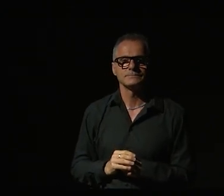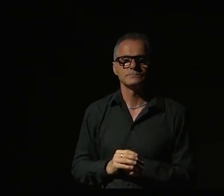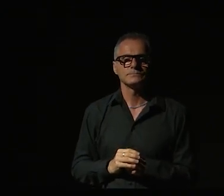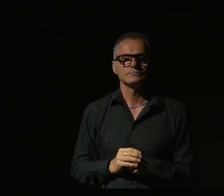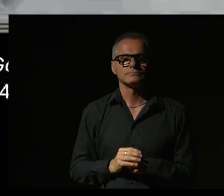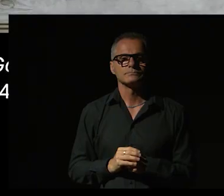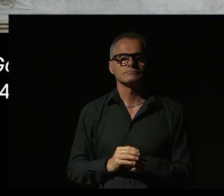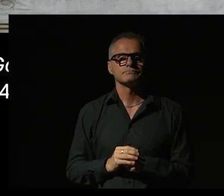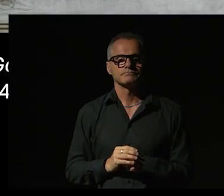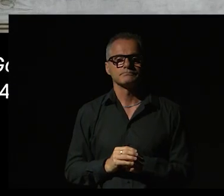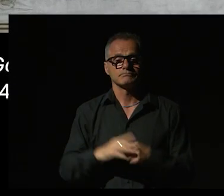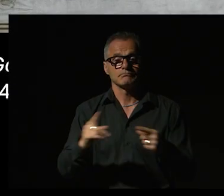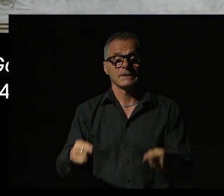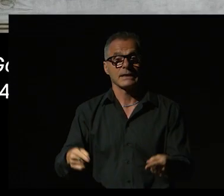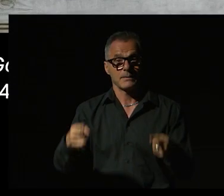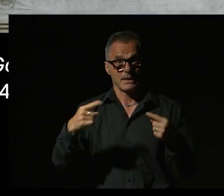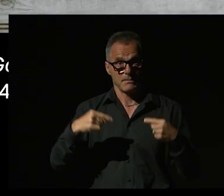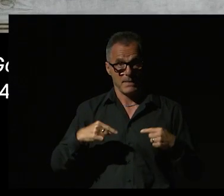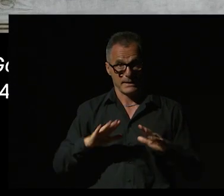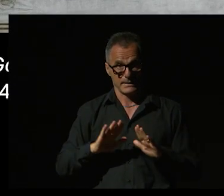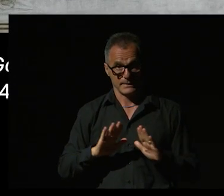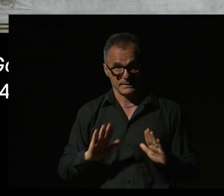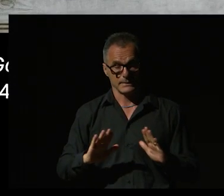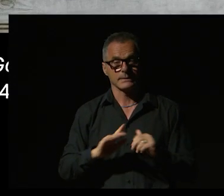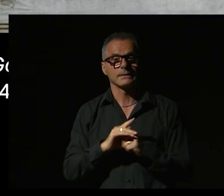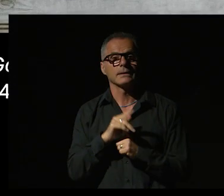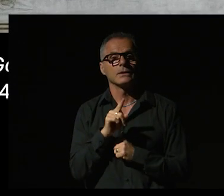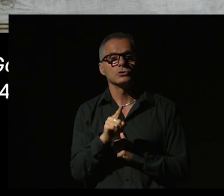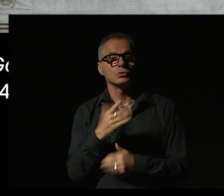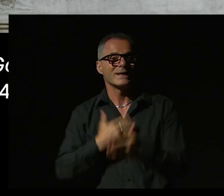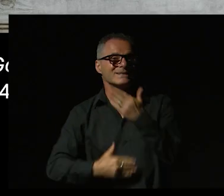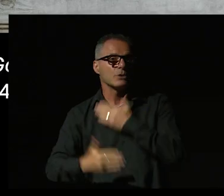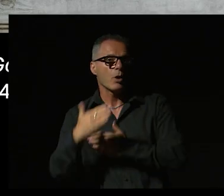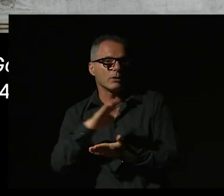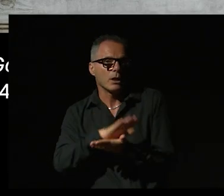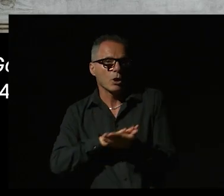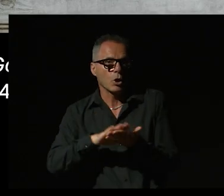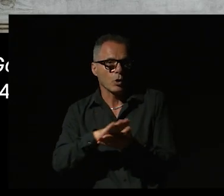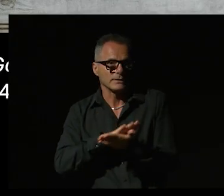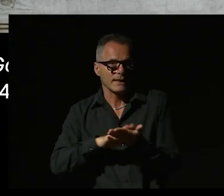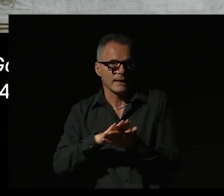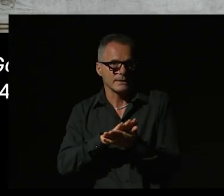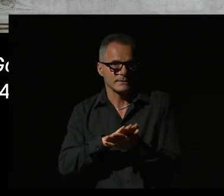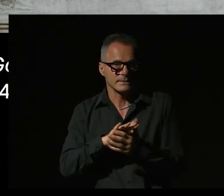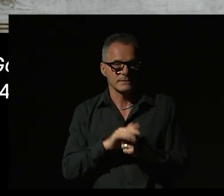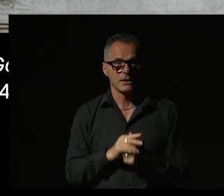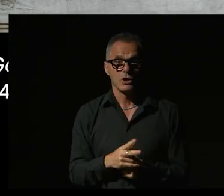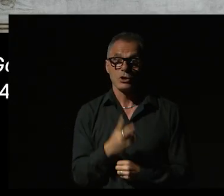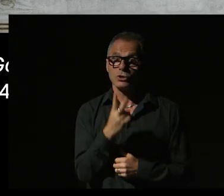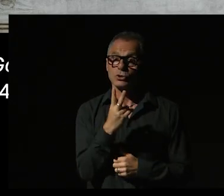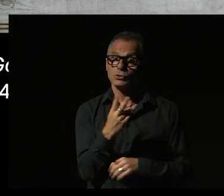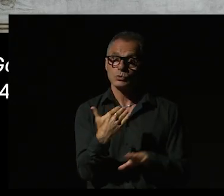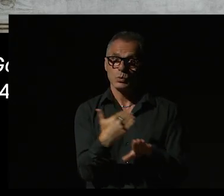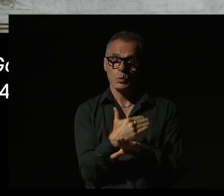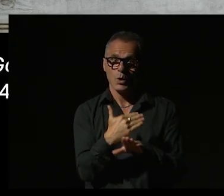Coming back to what we, so much for the historic context, coming back to the two works that we actually show in the exhibition,